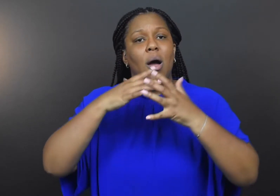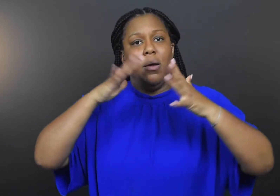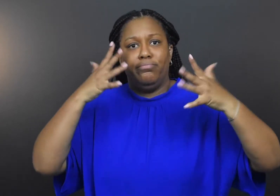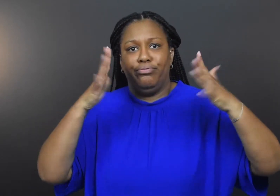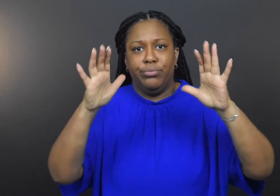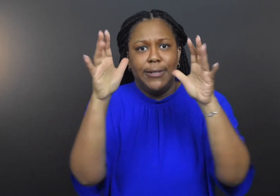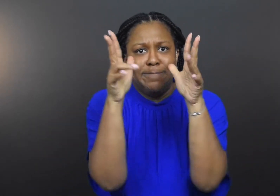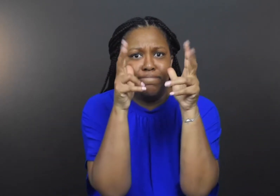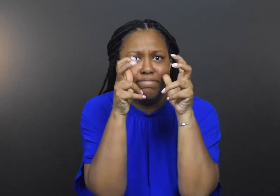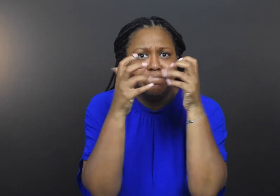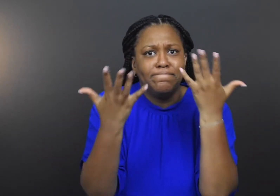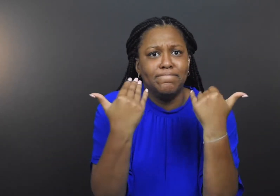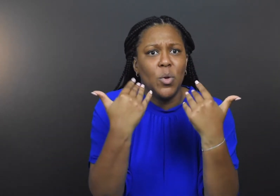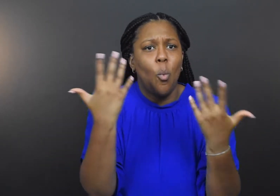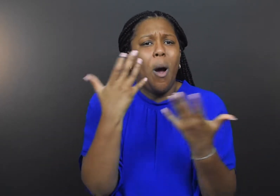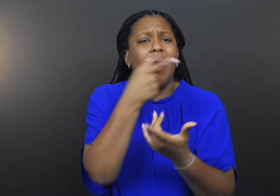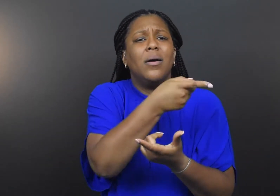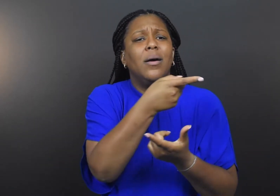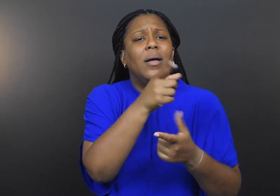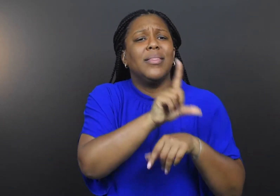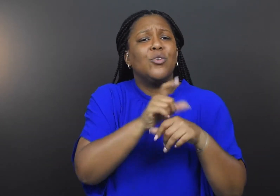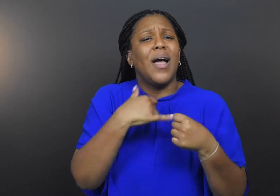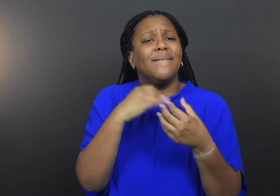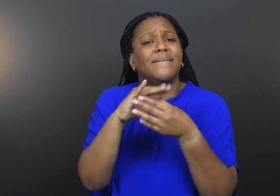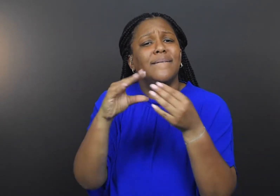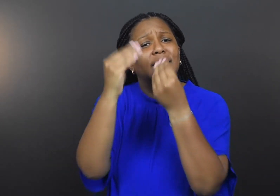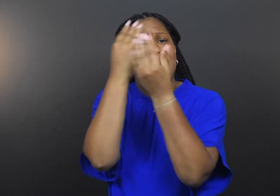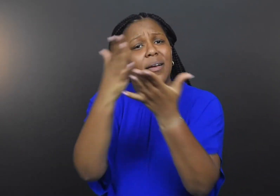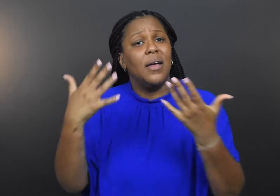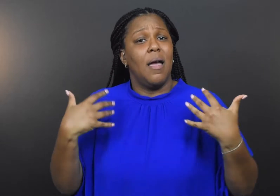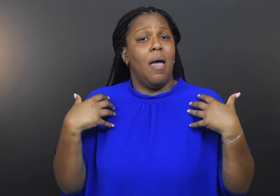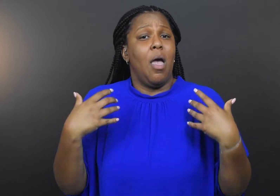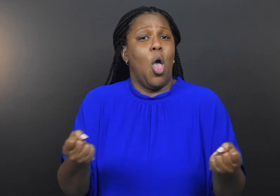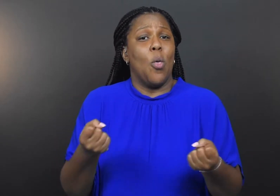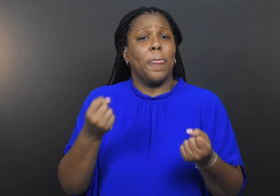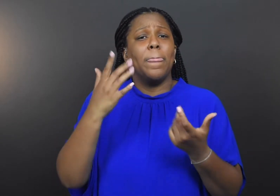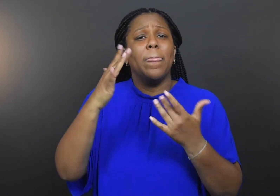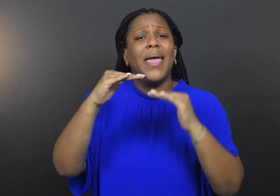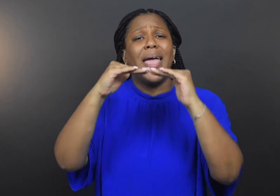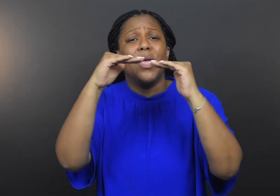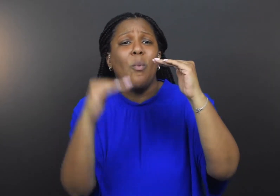clamoring to hear what she has to say about the health inequities people like Marjorie face.